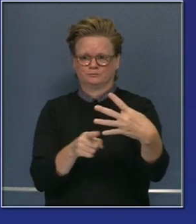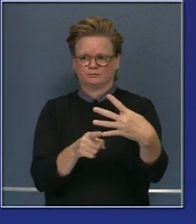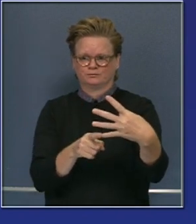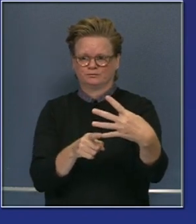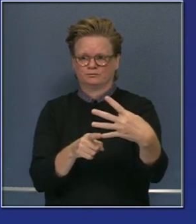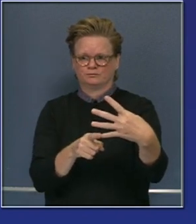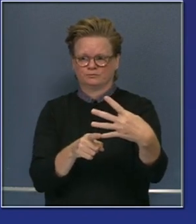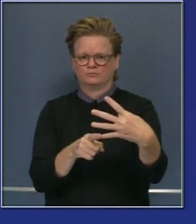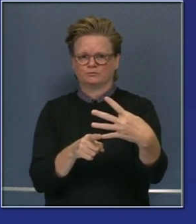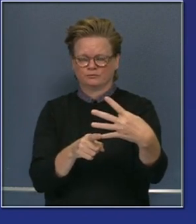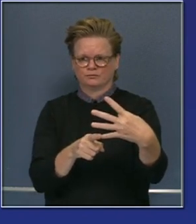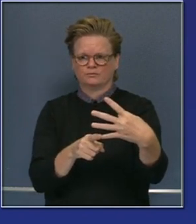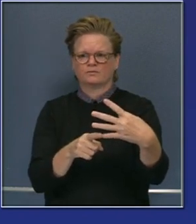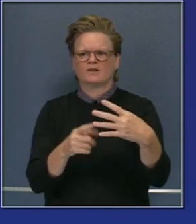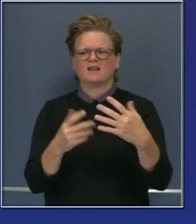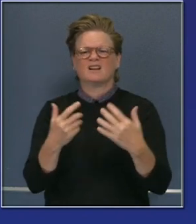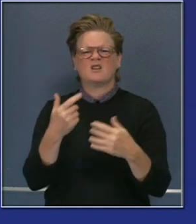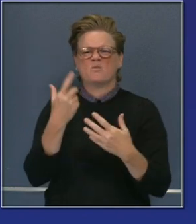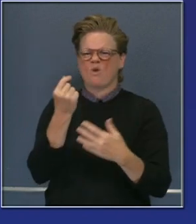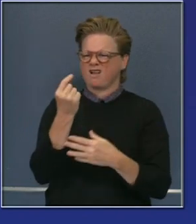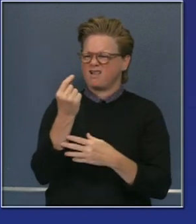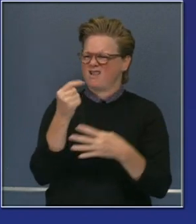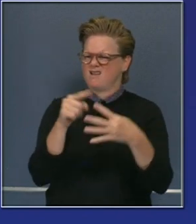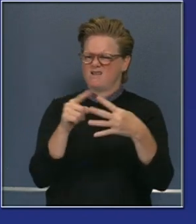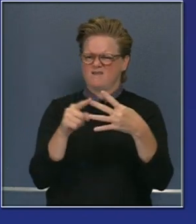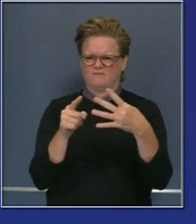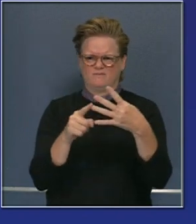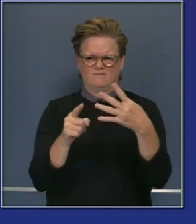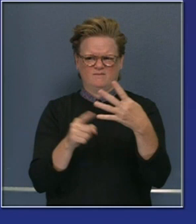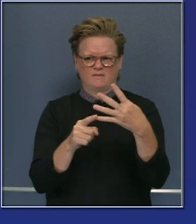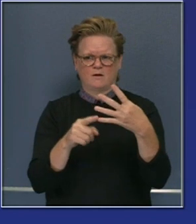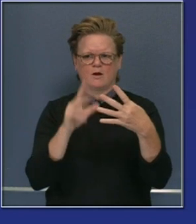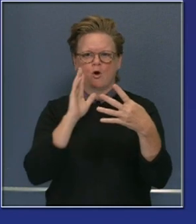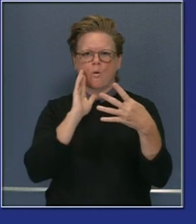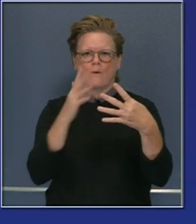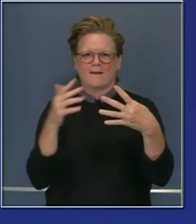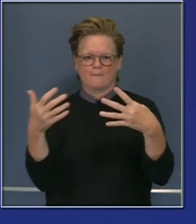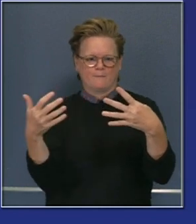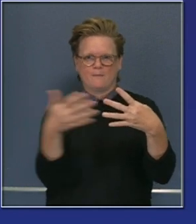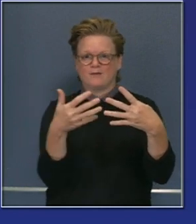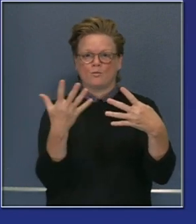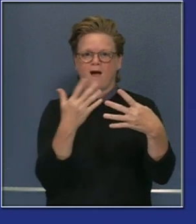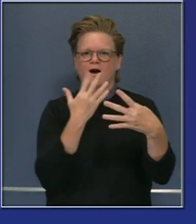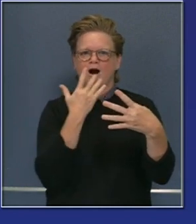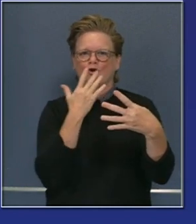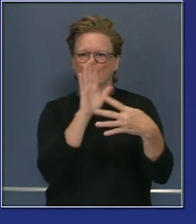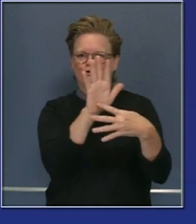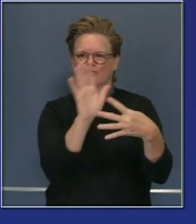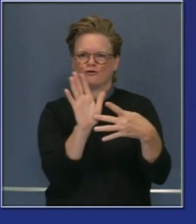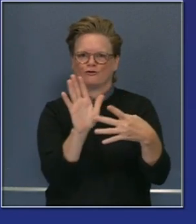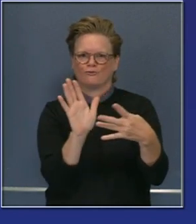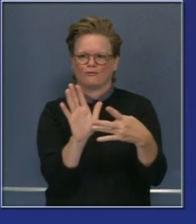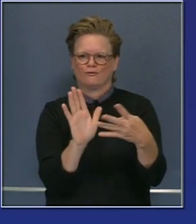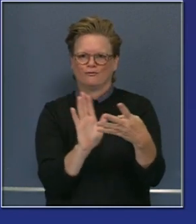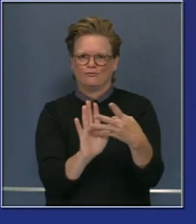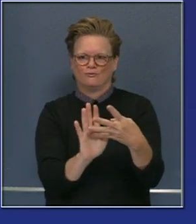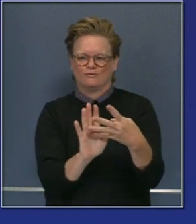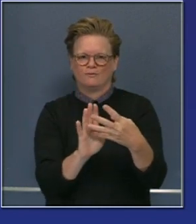LOOKING NOW TO UNIFORM FRAMEWORK AND ONE THAT PROVIDES FOUR EARS AND YOU WILL HEAR A